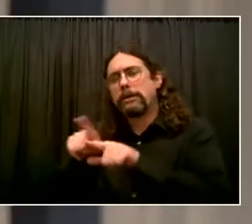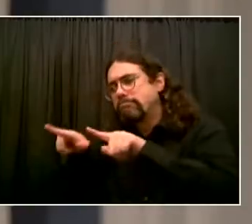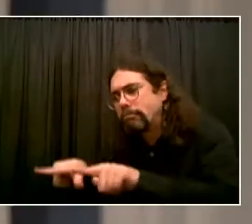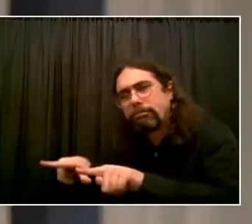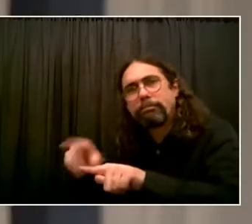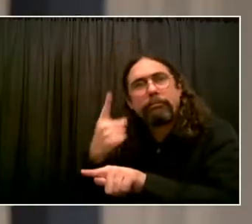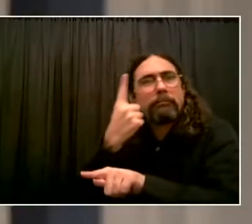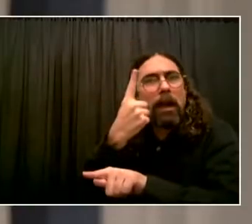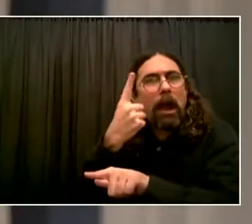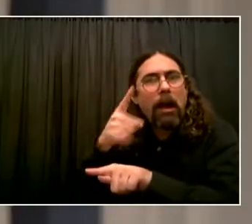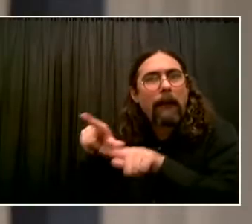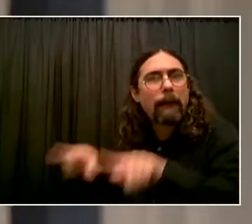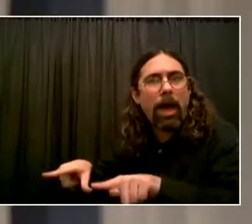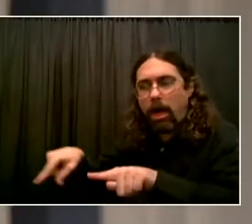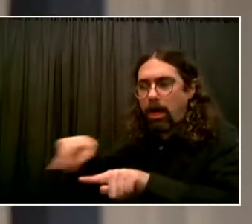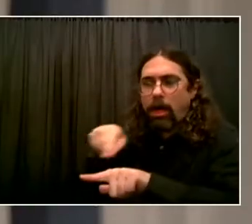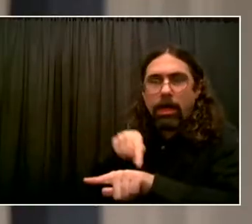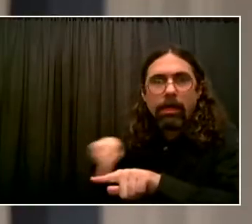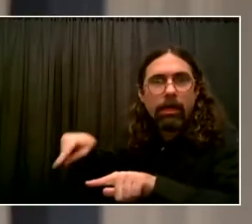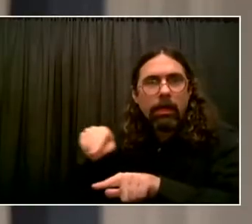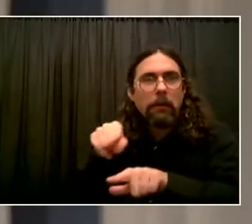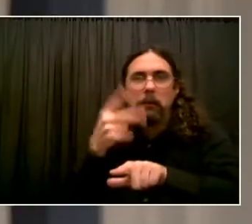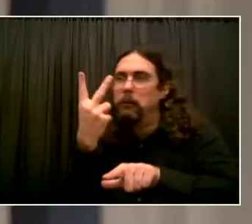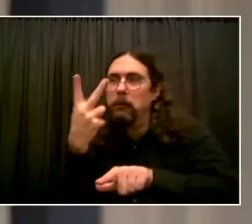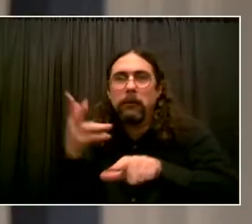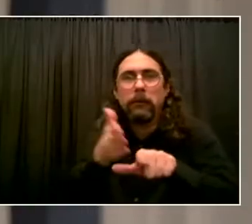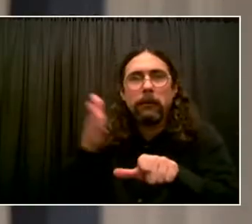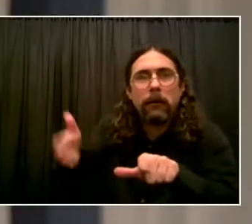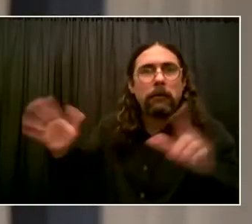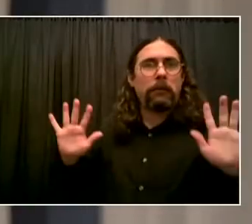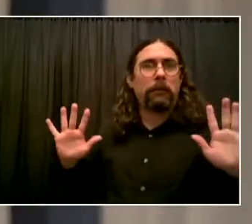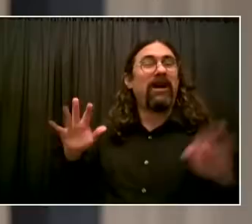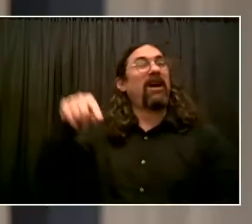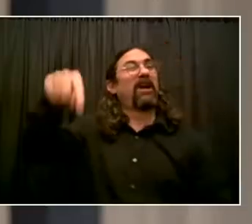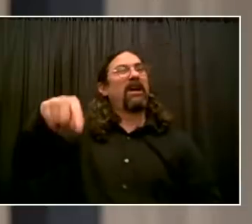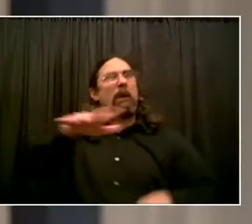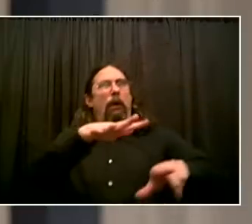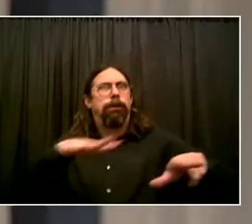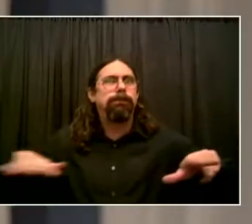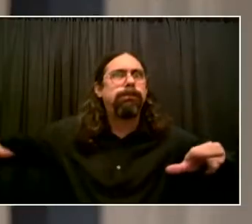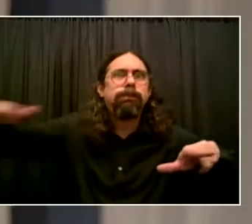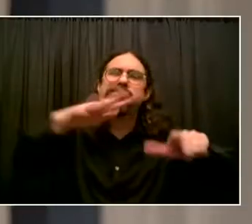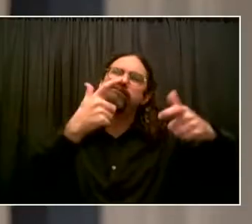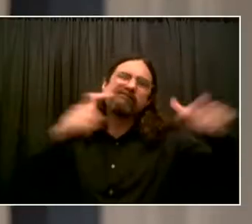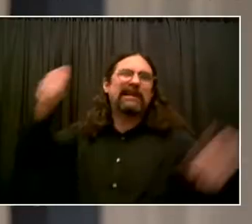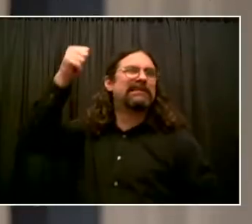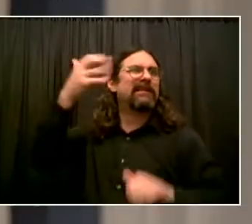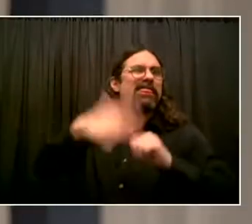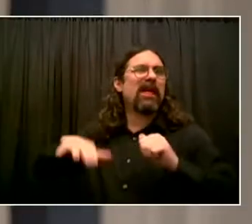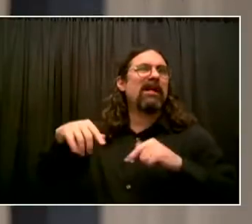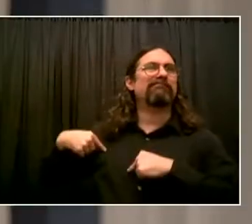TOD ATE. IT IS A MAJOR STEP FORWARD TOWARDS REALIZING THE